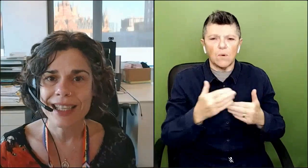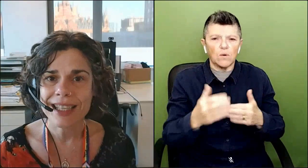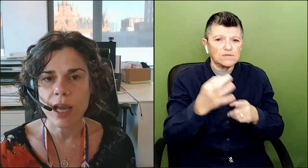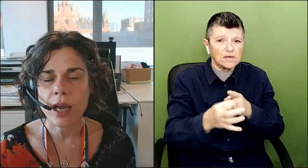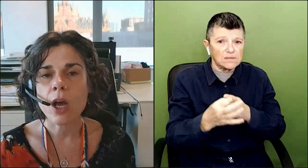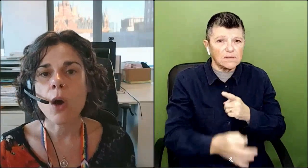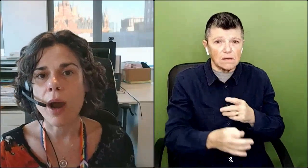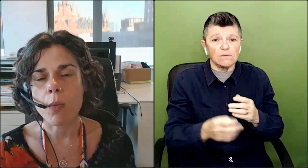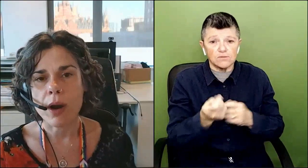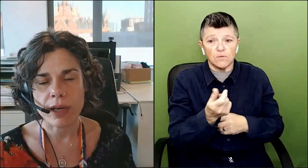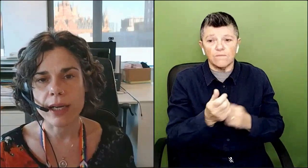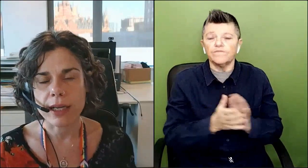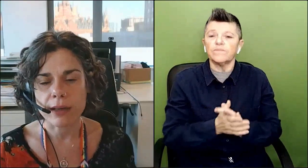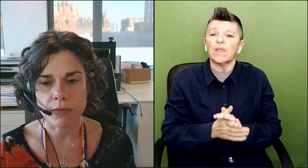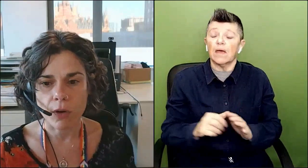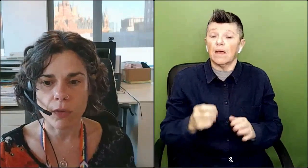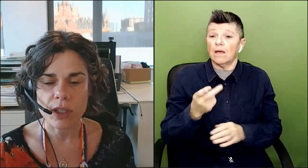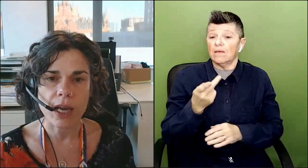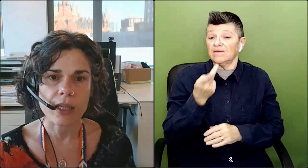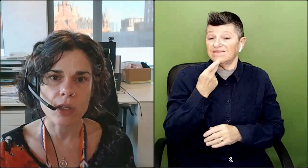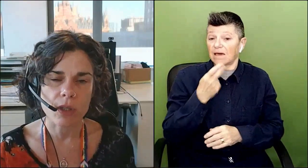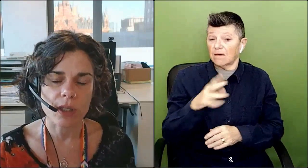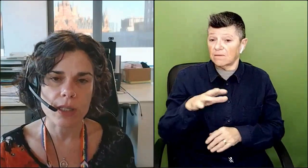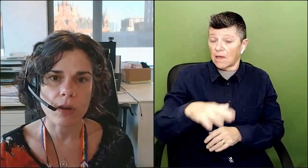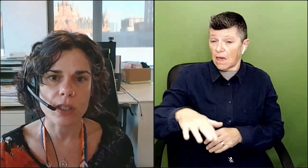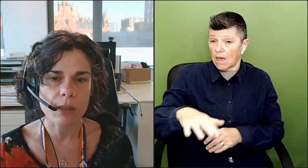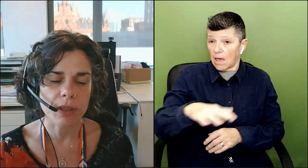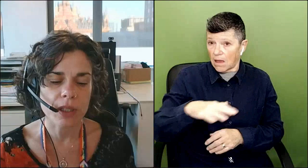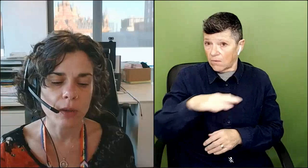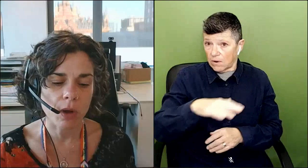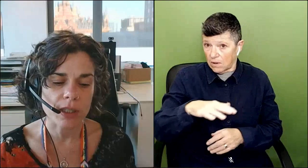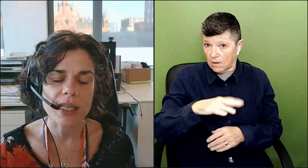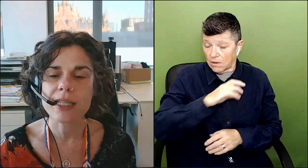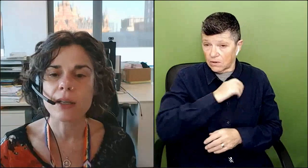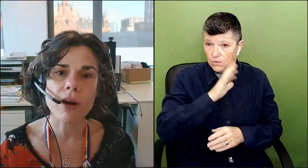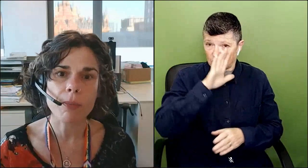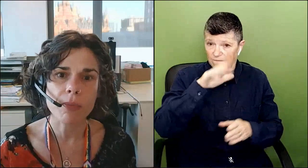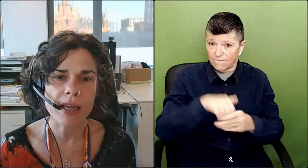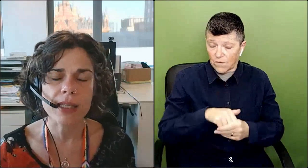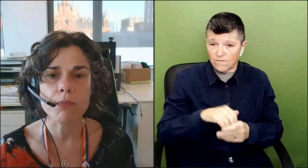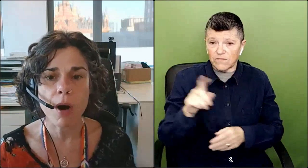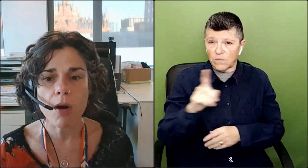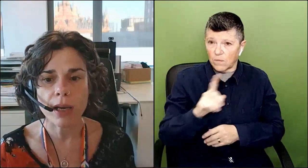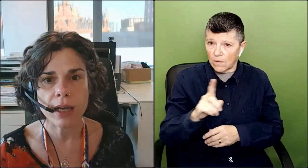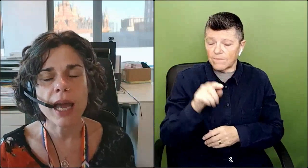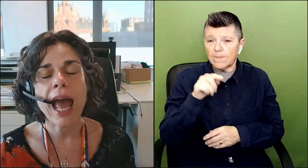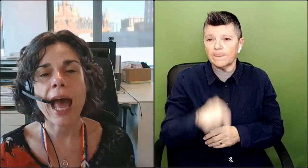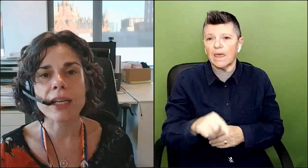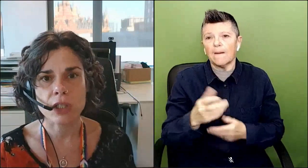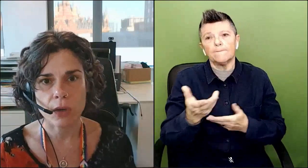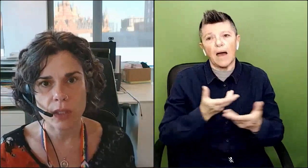But the second area where we're really involved as unions on disability equality is in bargaining and negotiation.